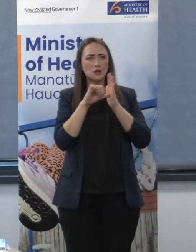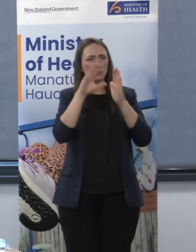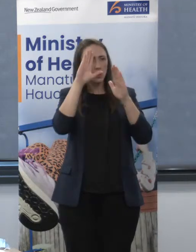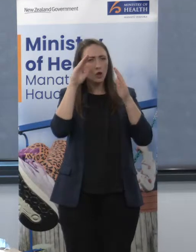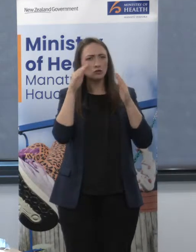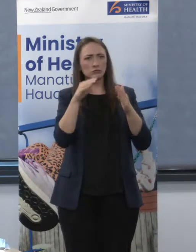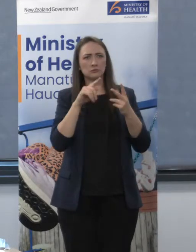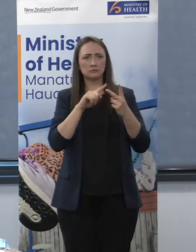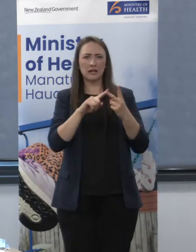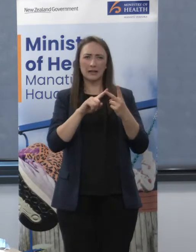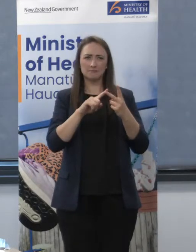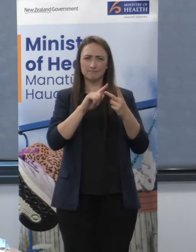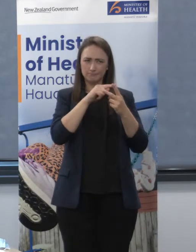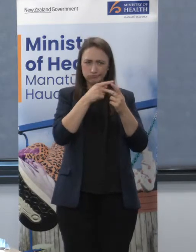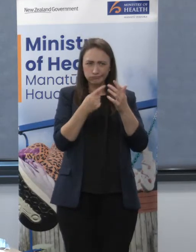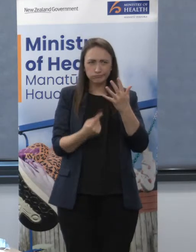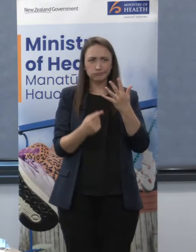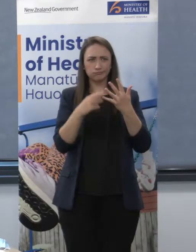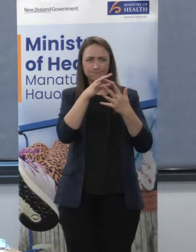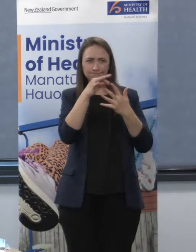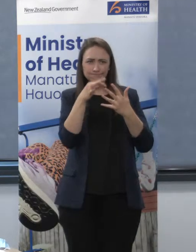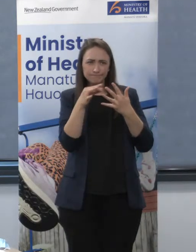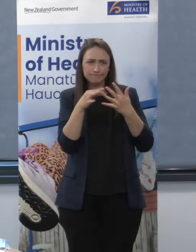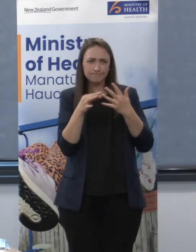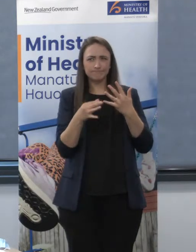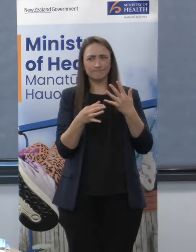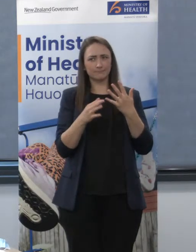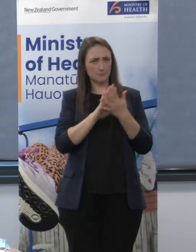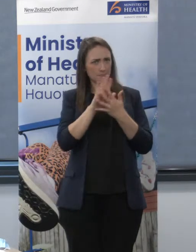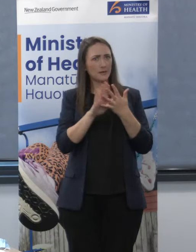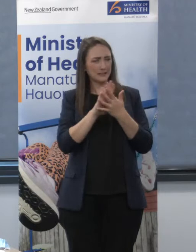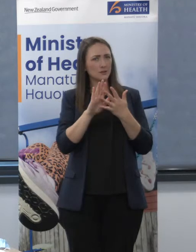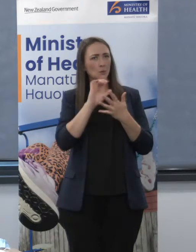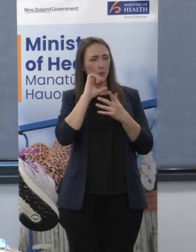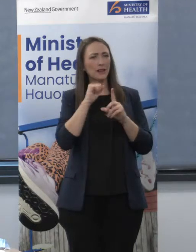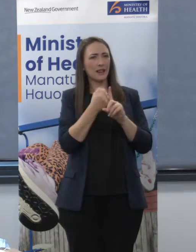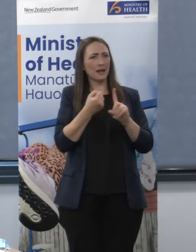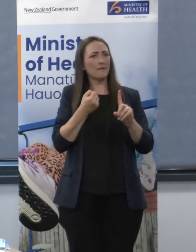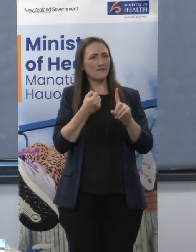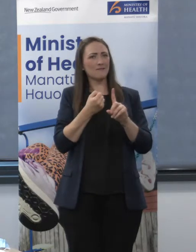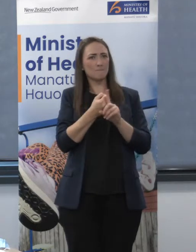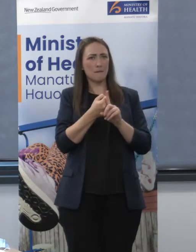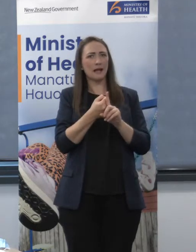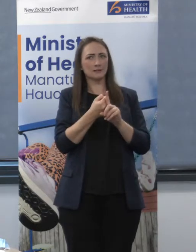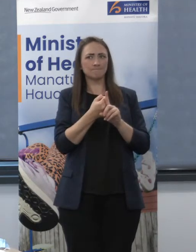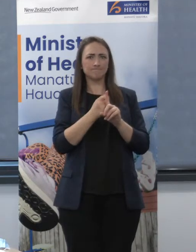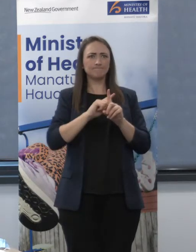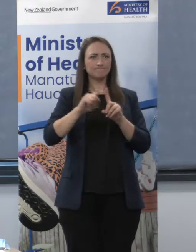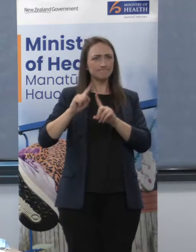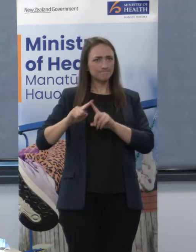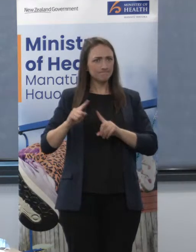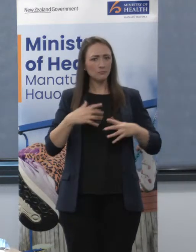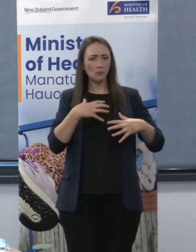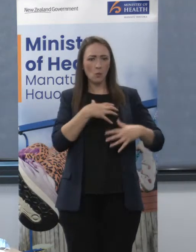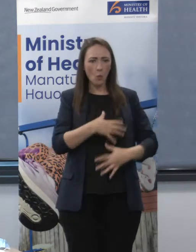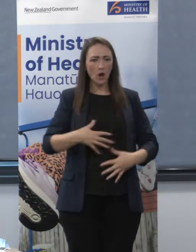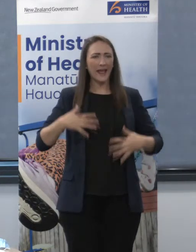symptoms that people experienc, the aches, and some of the symptoms certainly represent